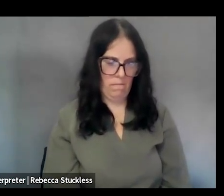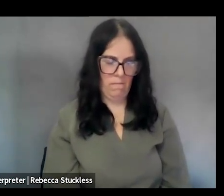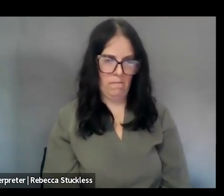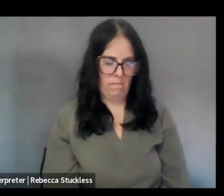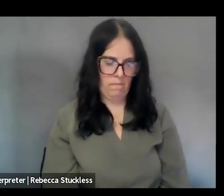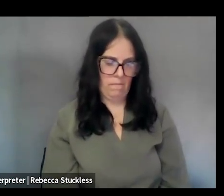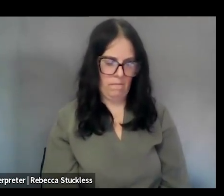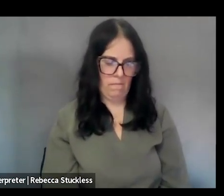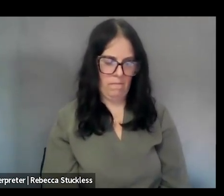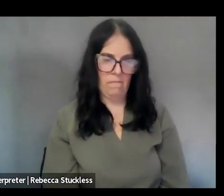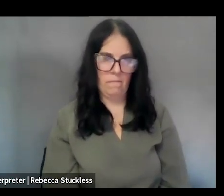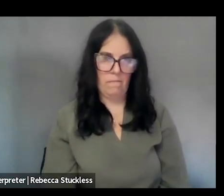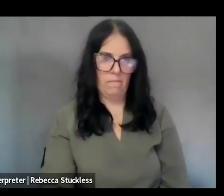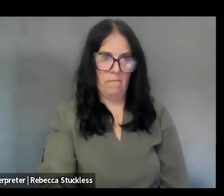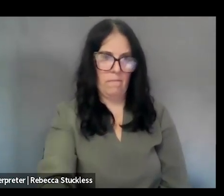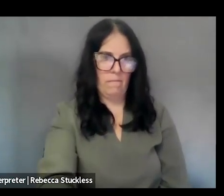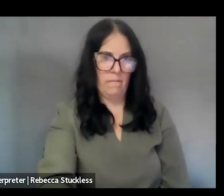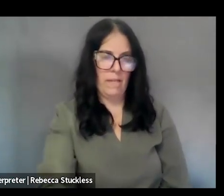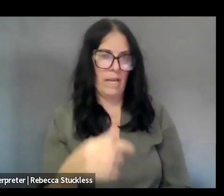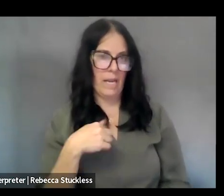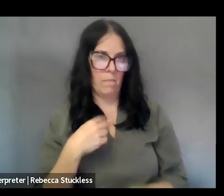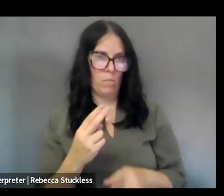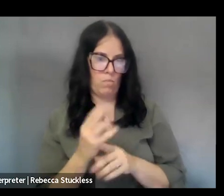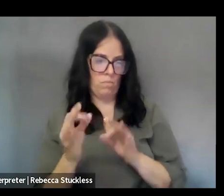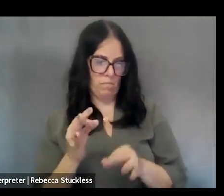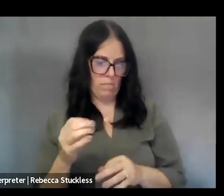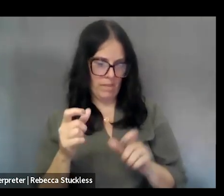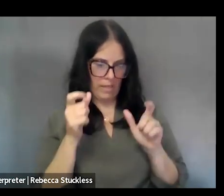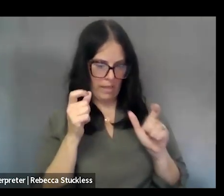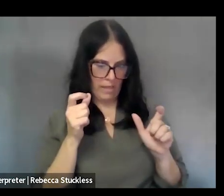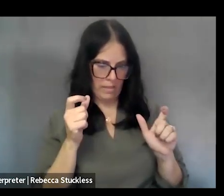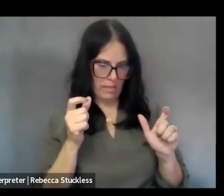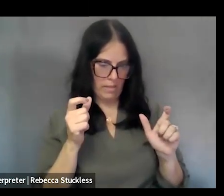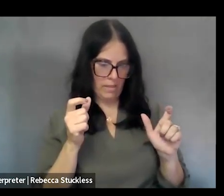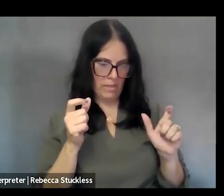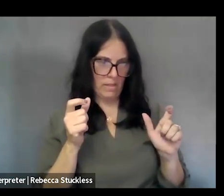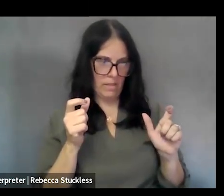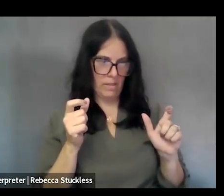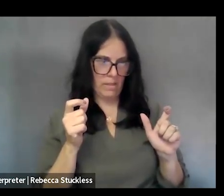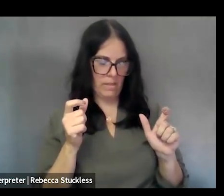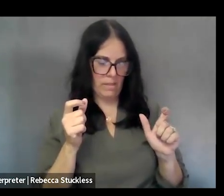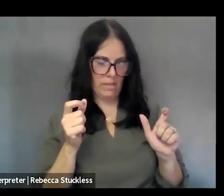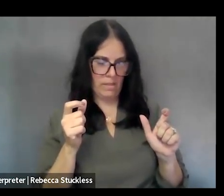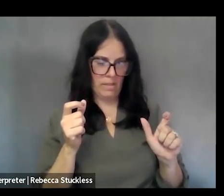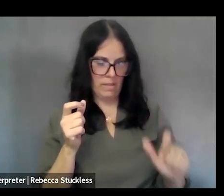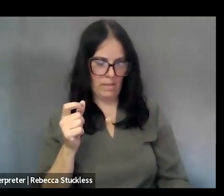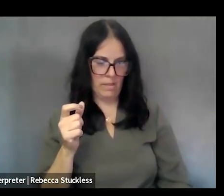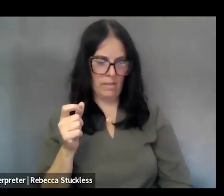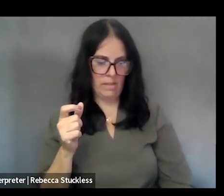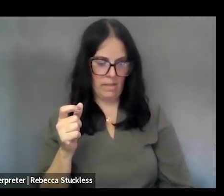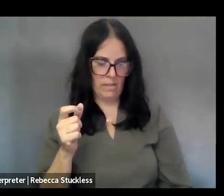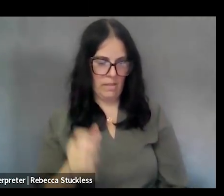I am wearing pink half framed glasses, and a tan top. I am joined by my colleagues Michelle Sayles,